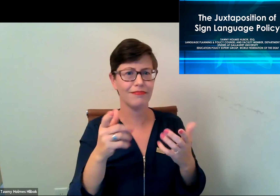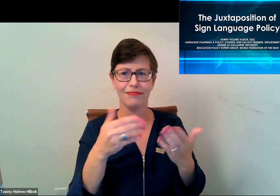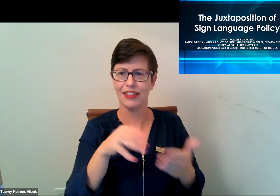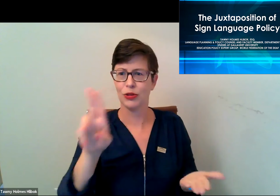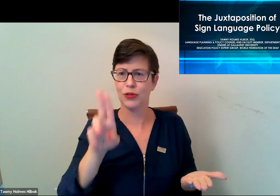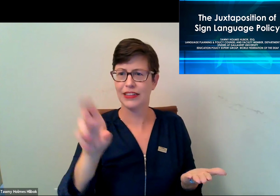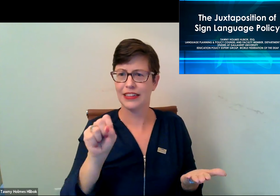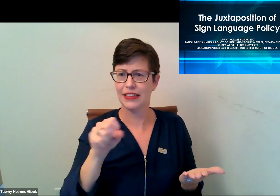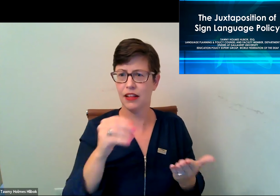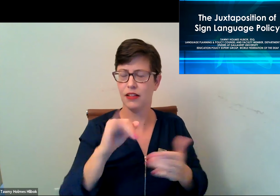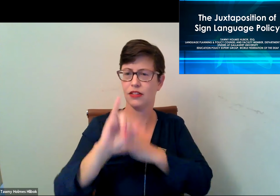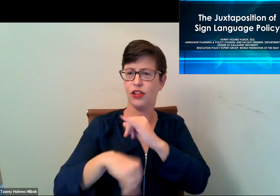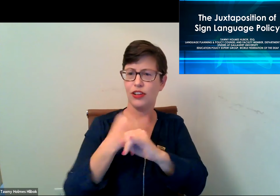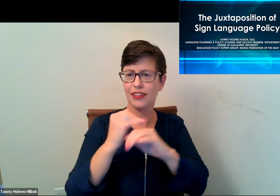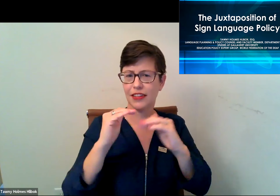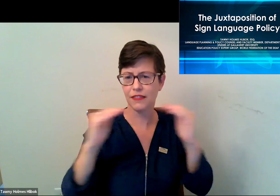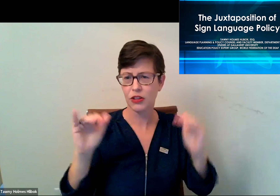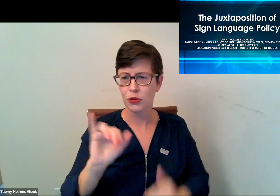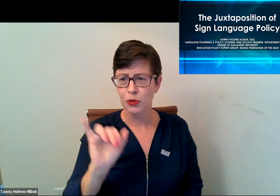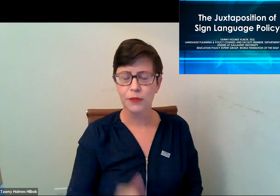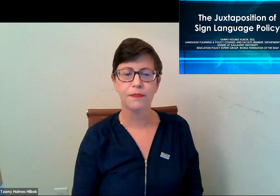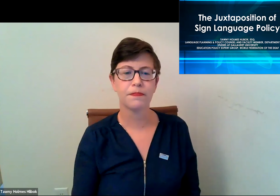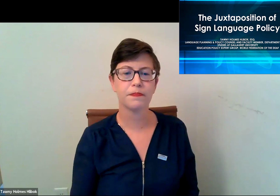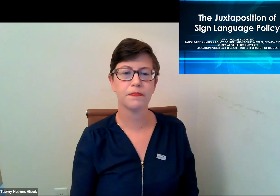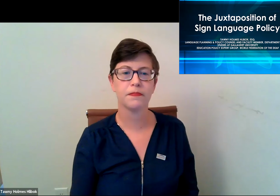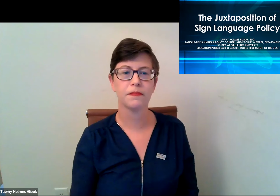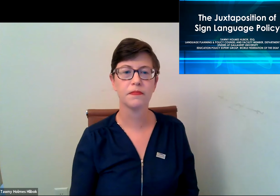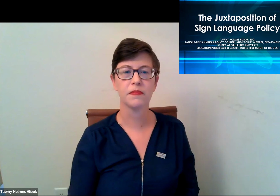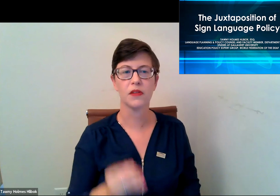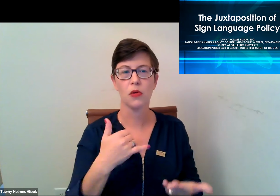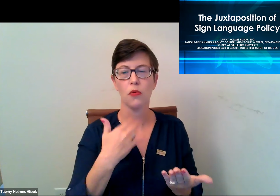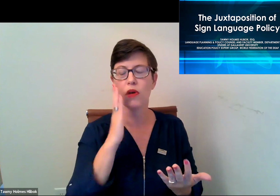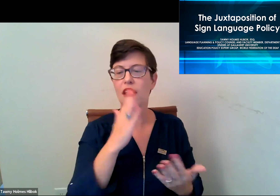conflicts, as we talk about sign language internationally as well as domestically.